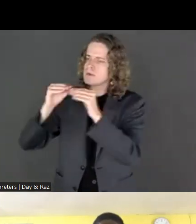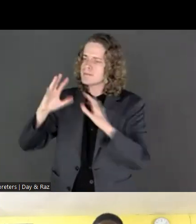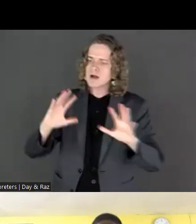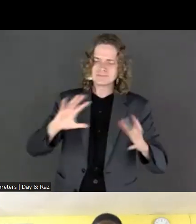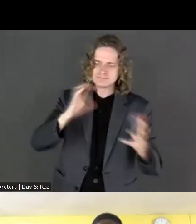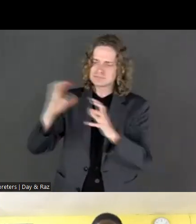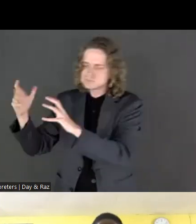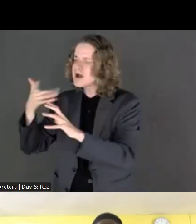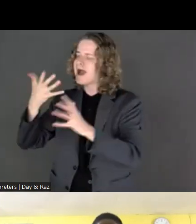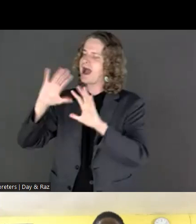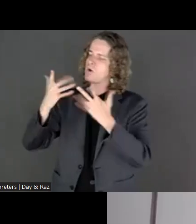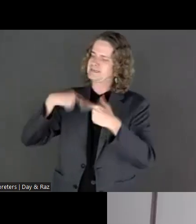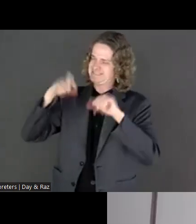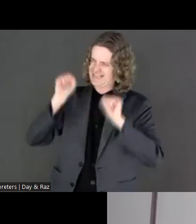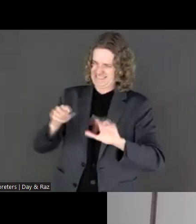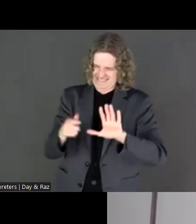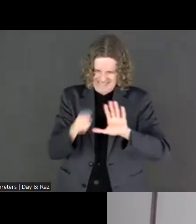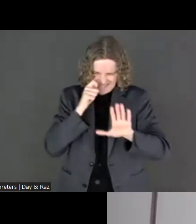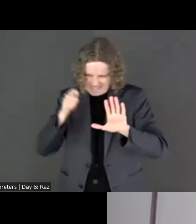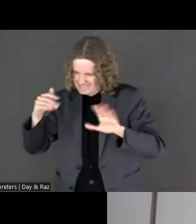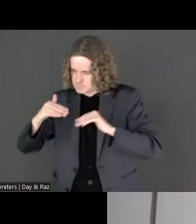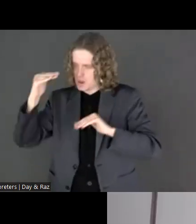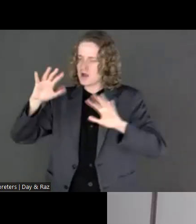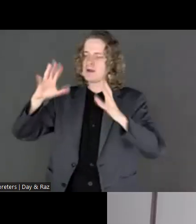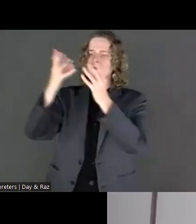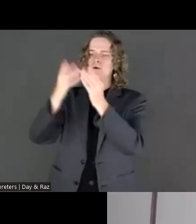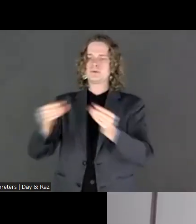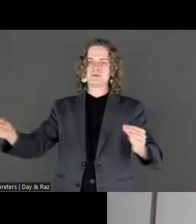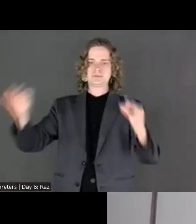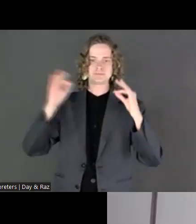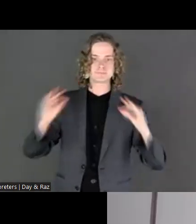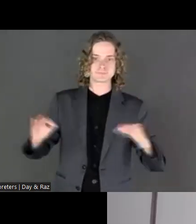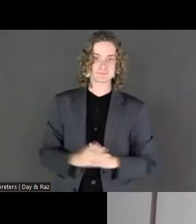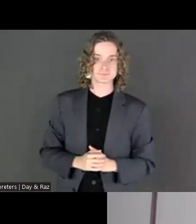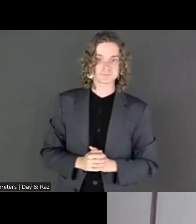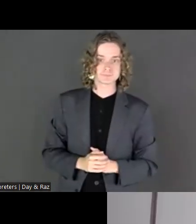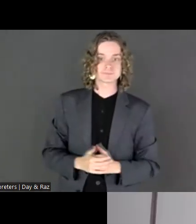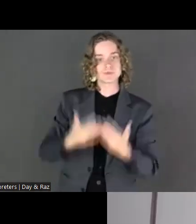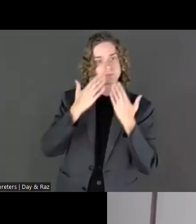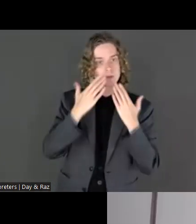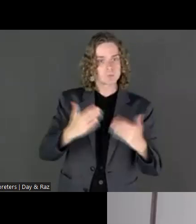Thank you so much caring for these opening remarks are discussing about the evolution